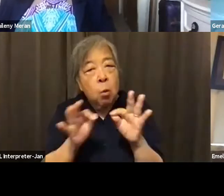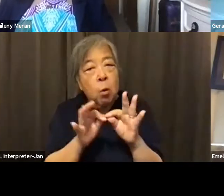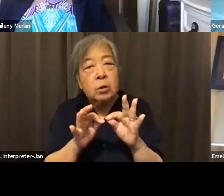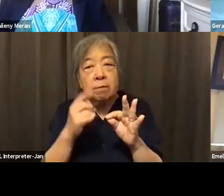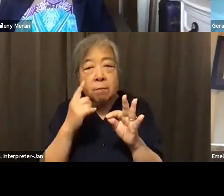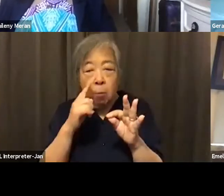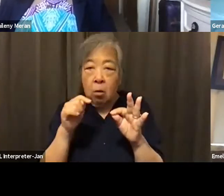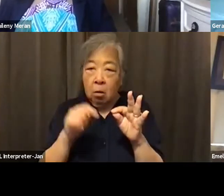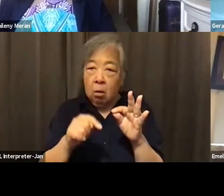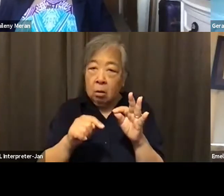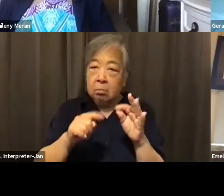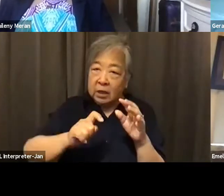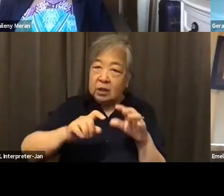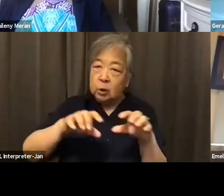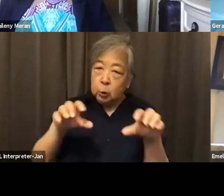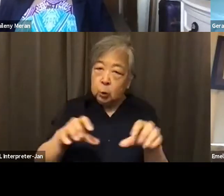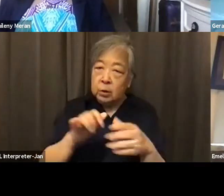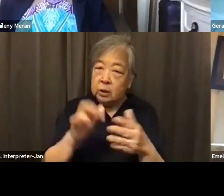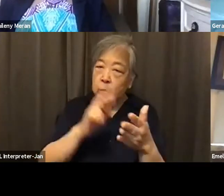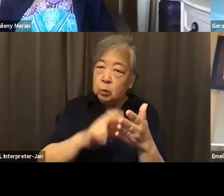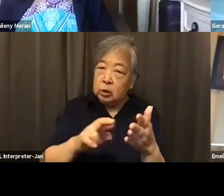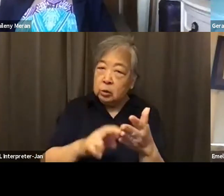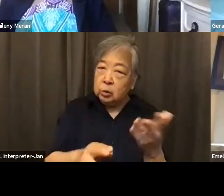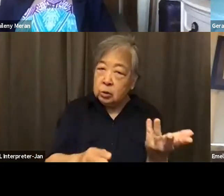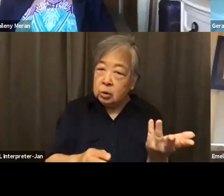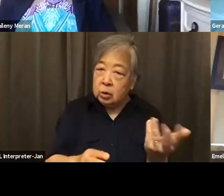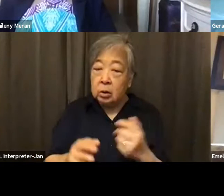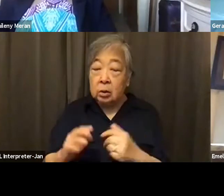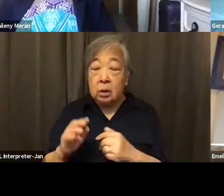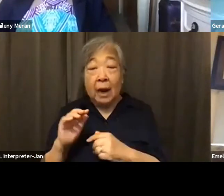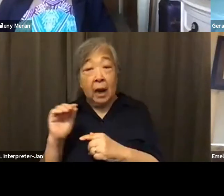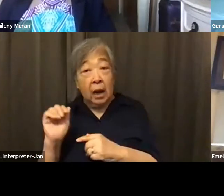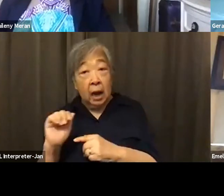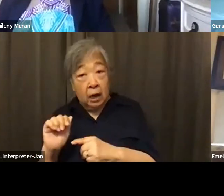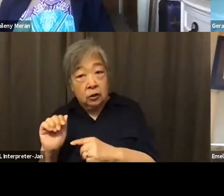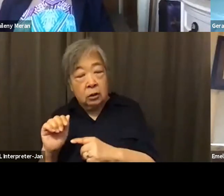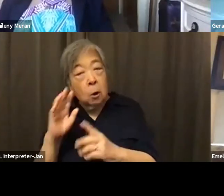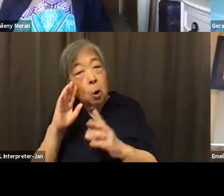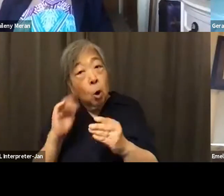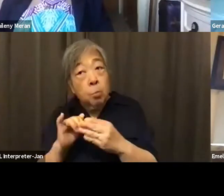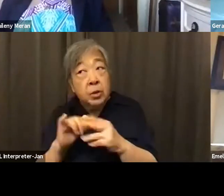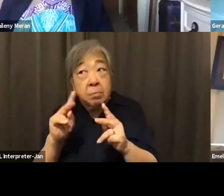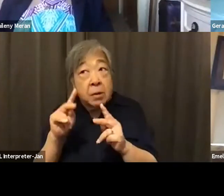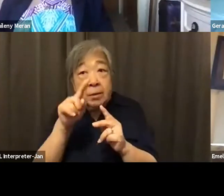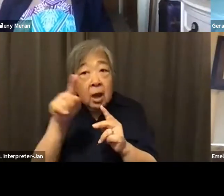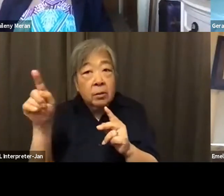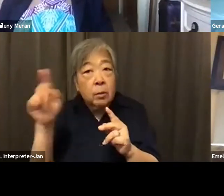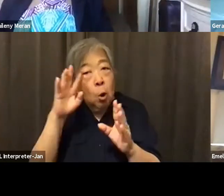That's great advice, and I hope folks are taking notes out there, and